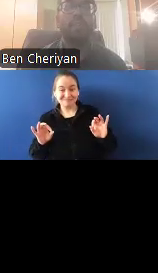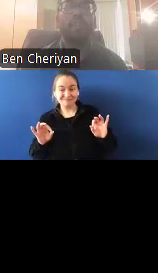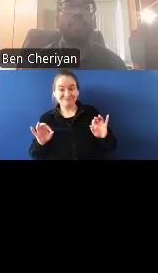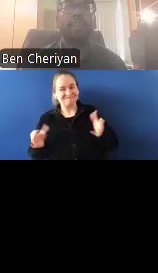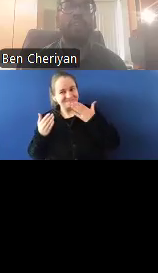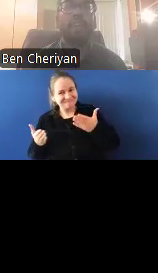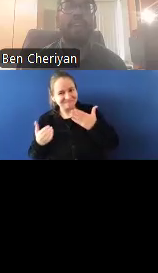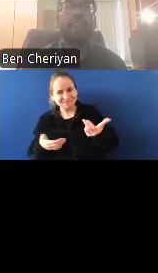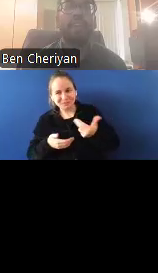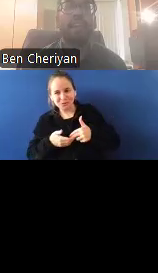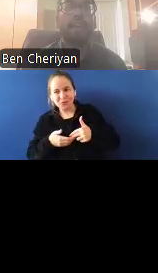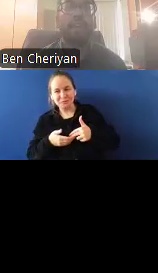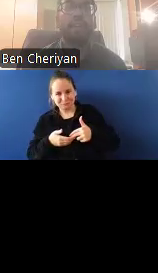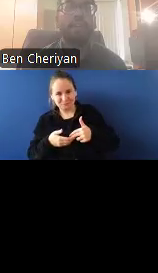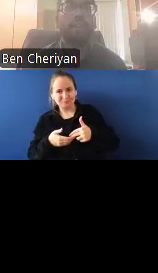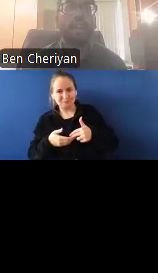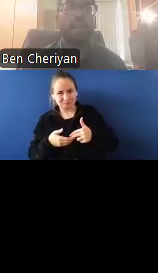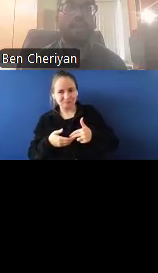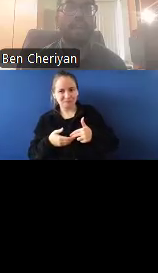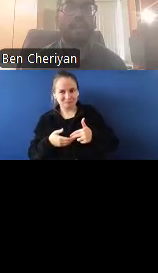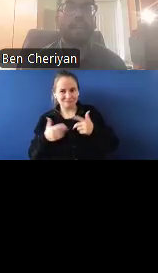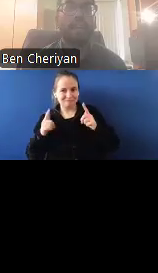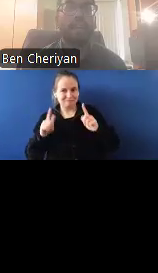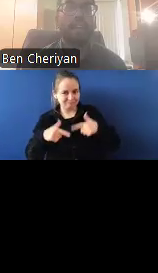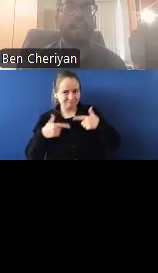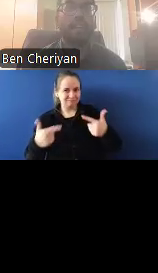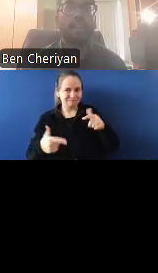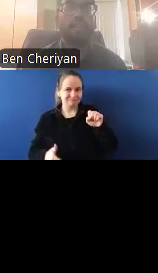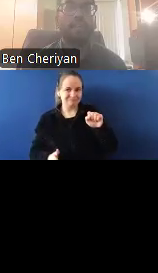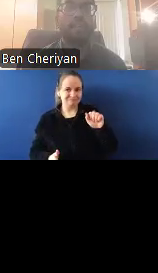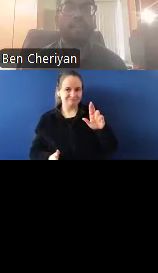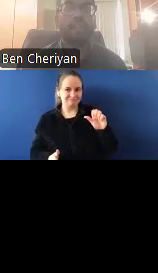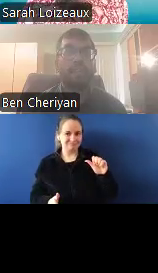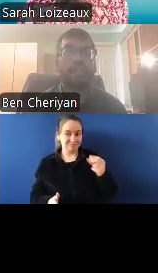all for joining us today. And I'll turn it now back to Sarah and turn it to our real stars,